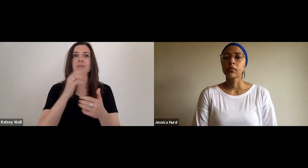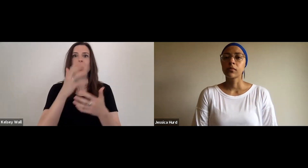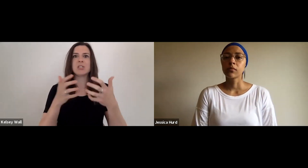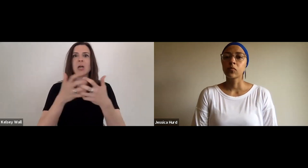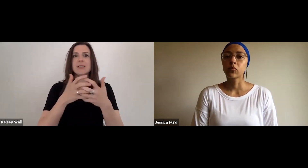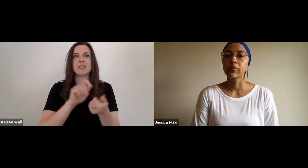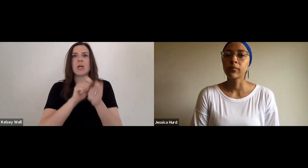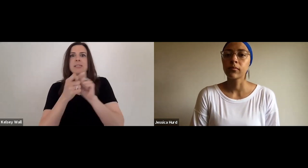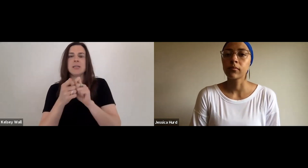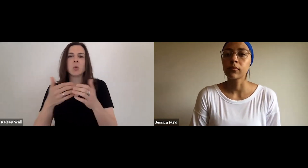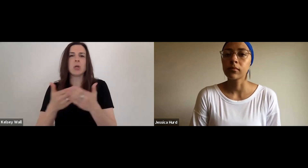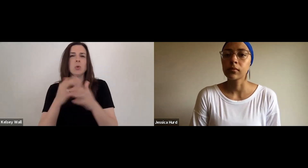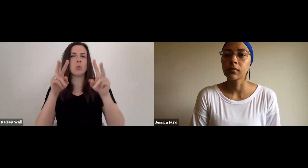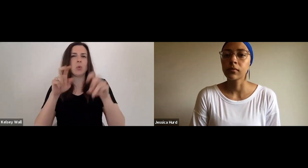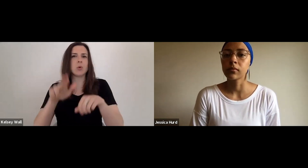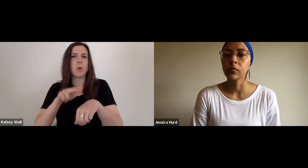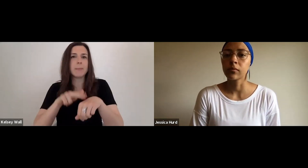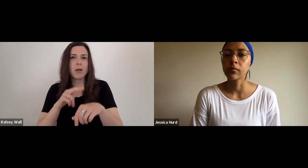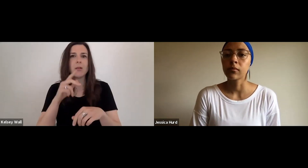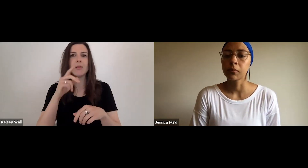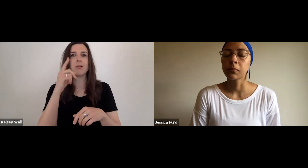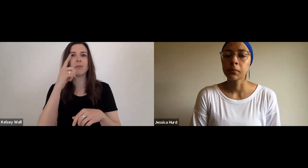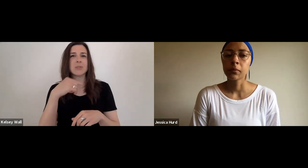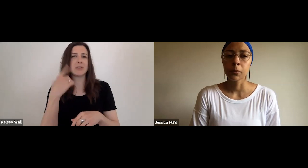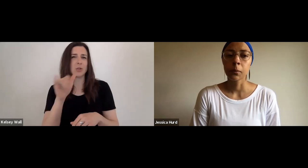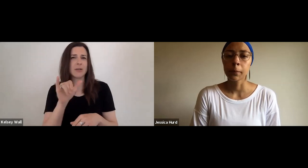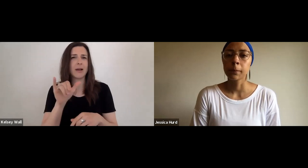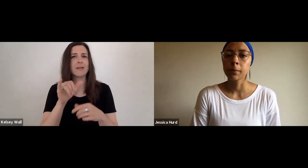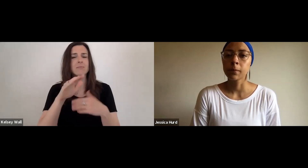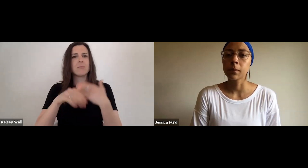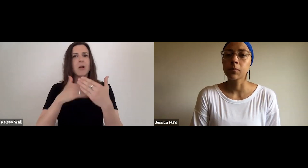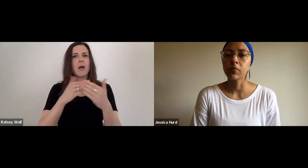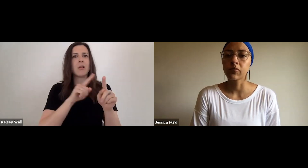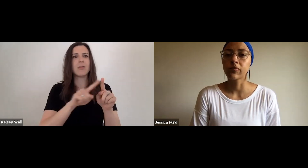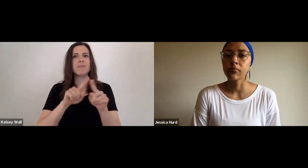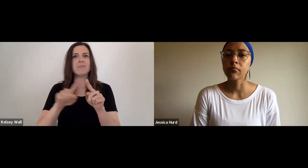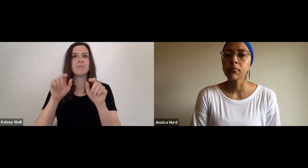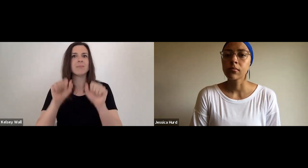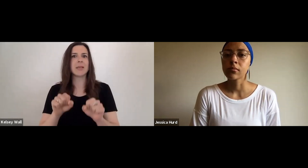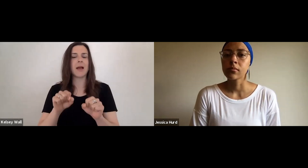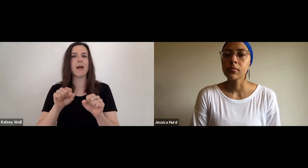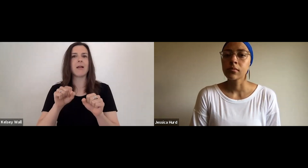and related to COVID, with all these changes with our routine, our new normal, what that looks like.